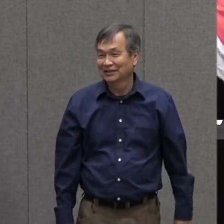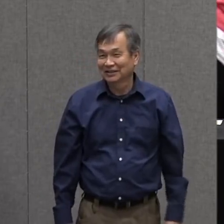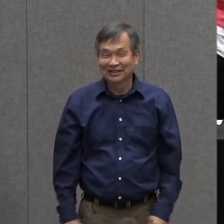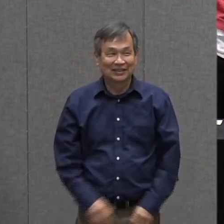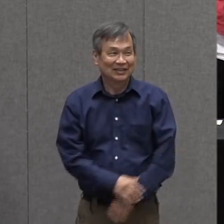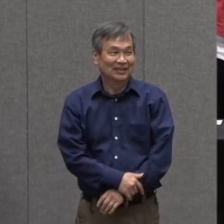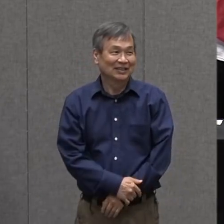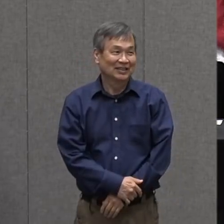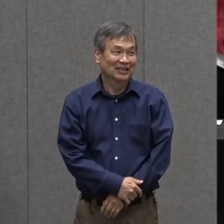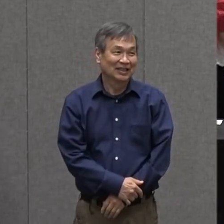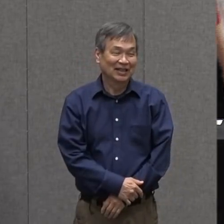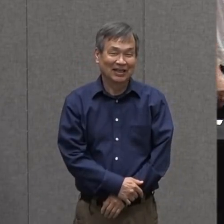I gotta one. - Yes